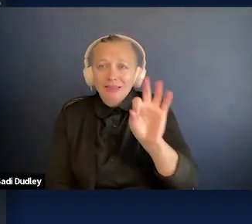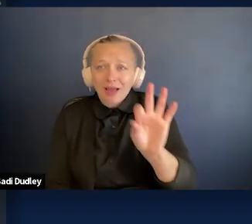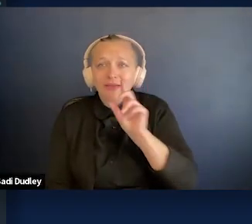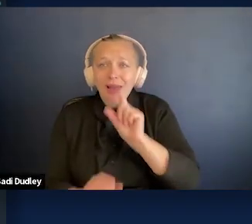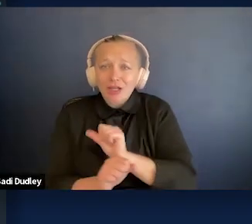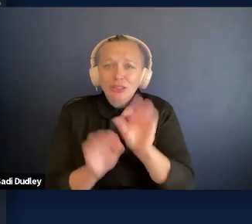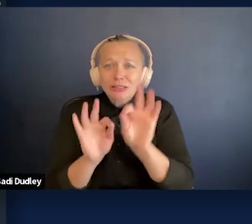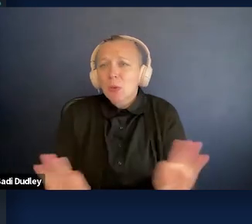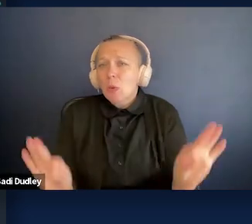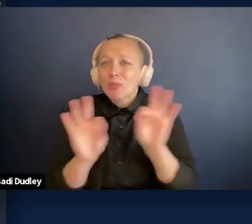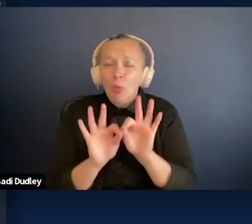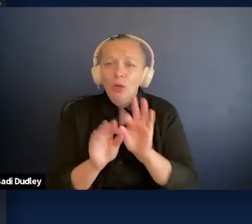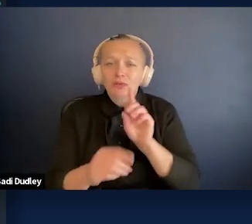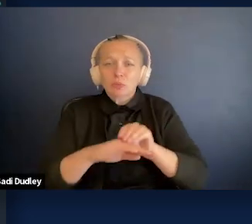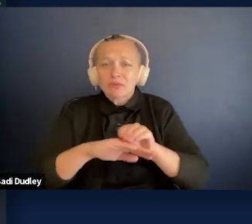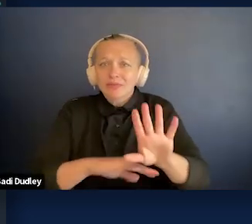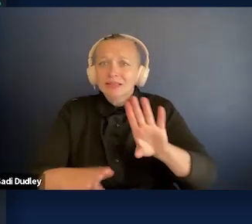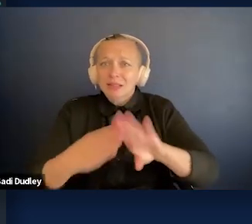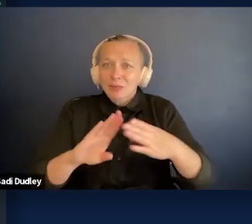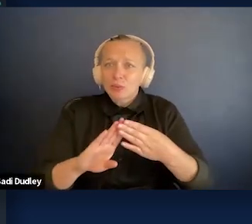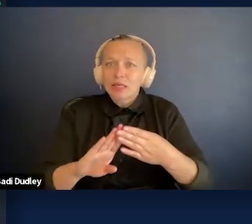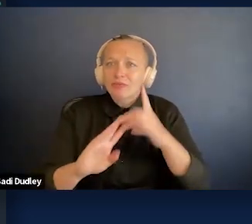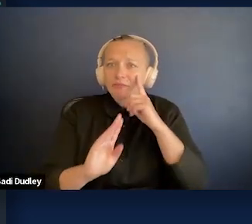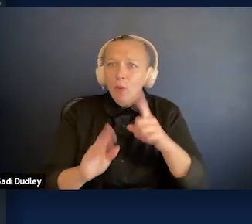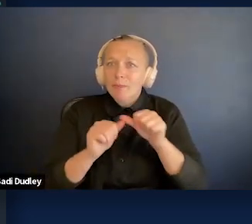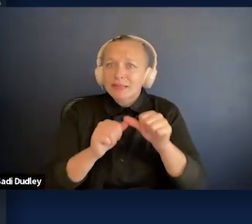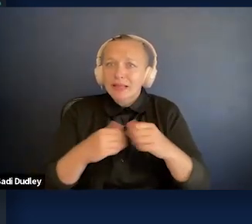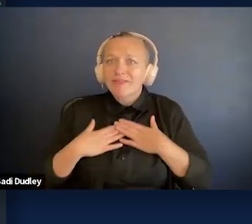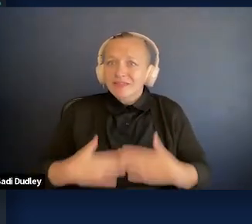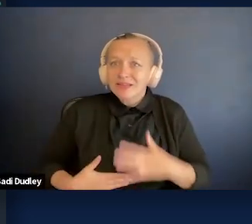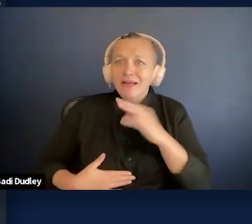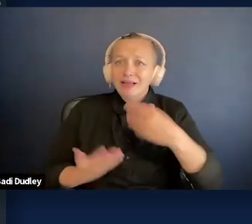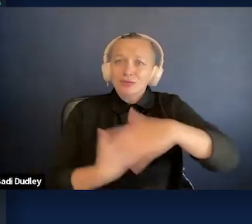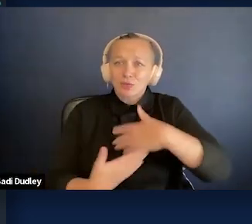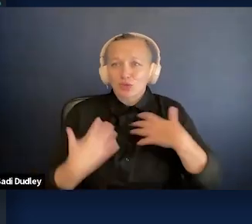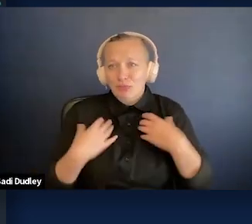And this is especially related to the last quote that Michael mentioned, where our healthcare training was reflecting on how they might.